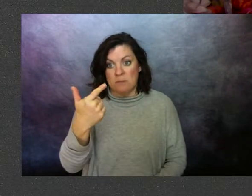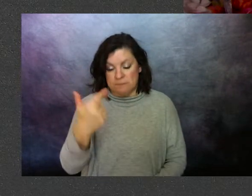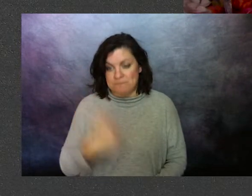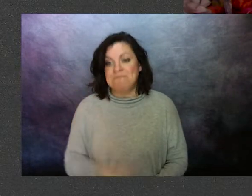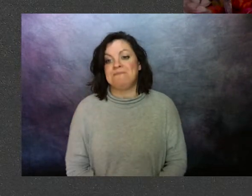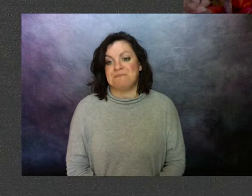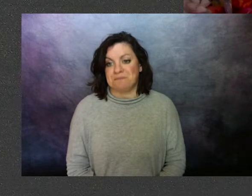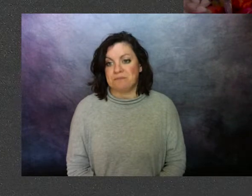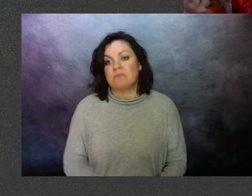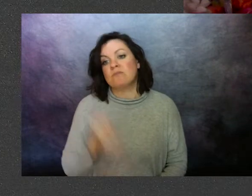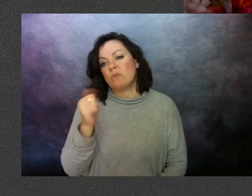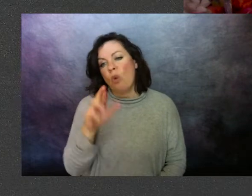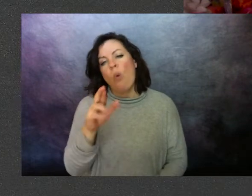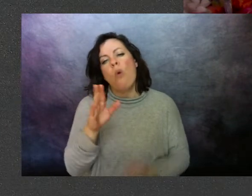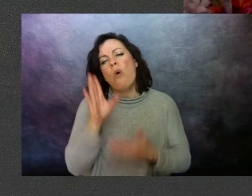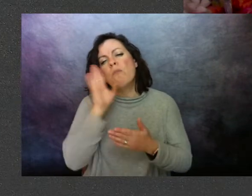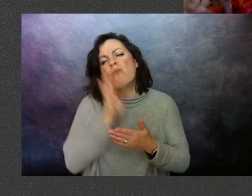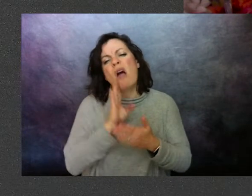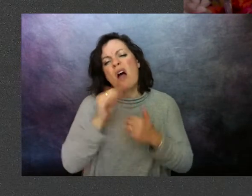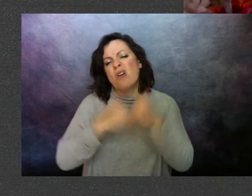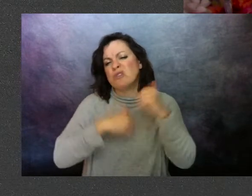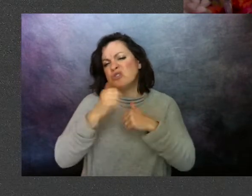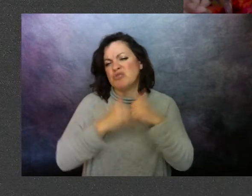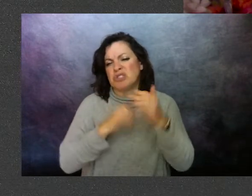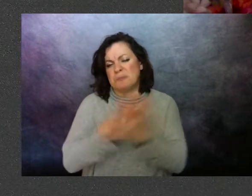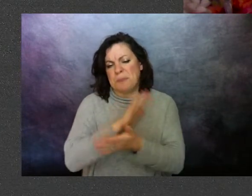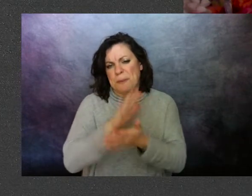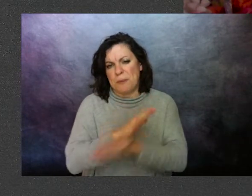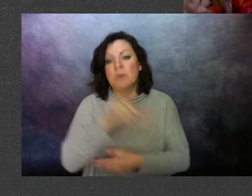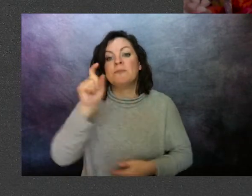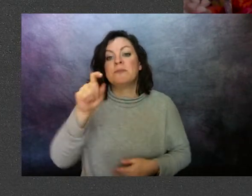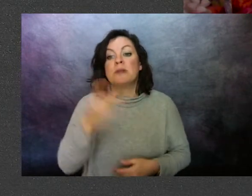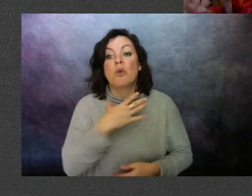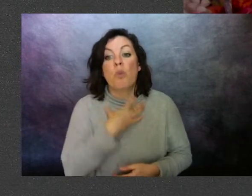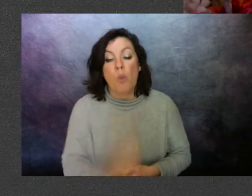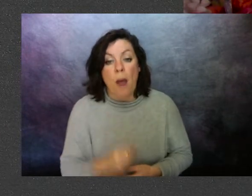or brown construction paper, white paper, scissors,